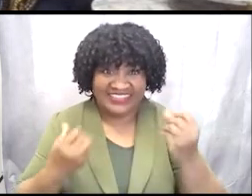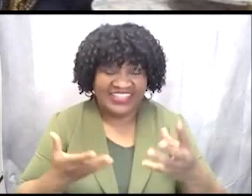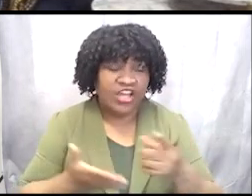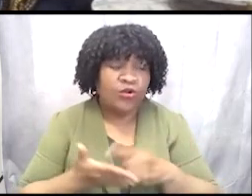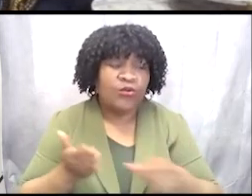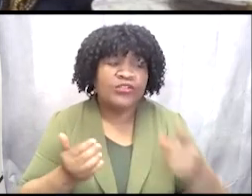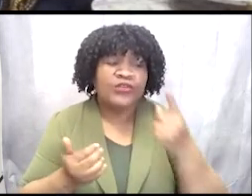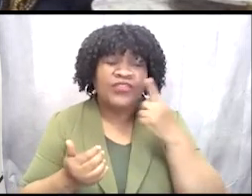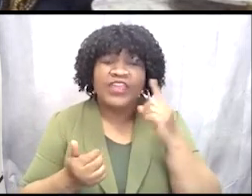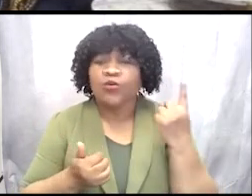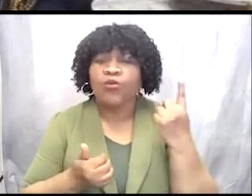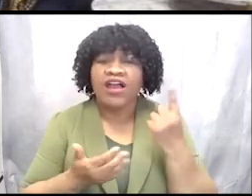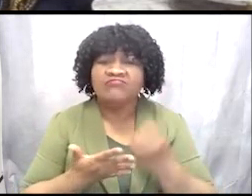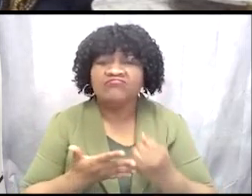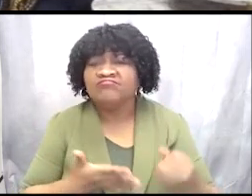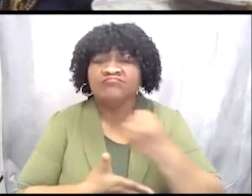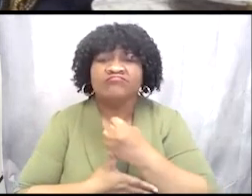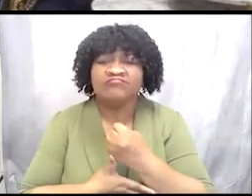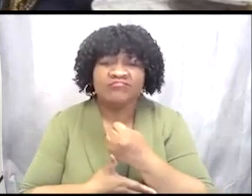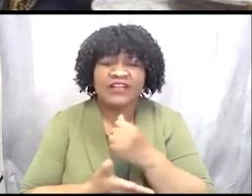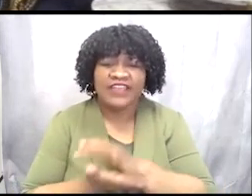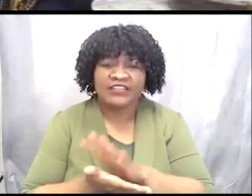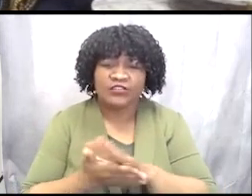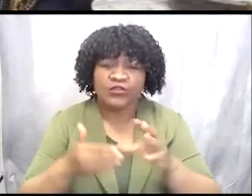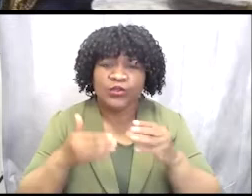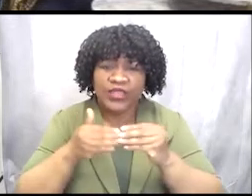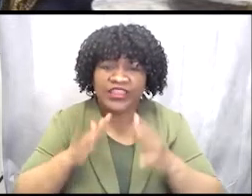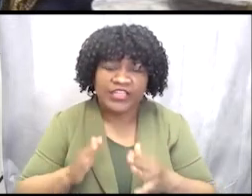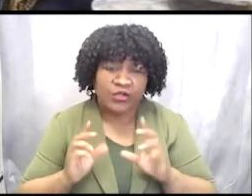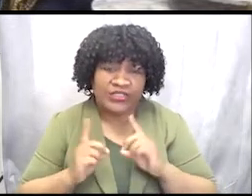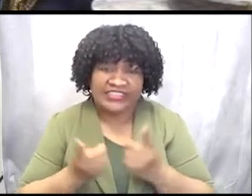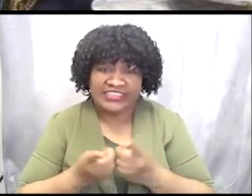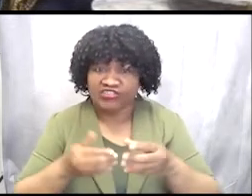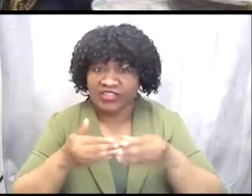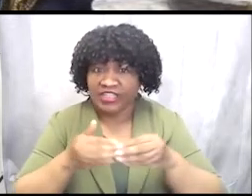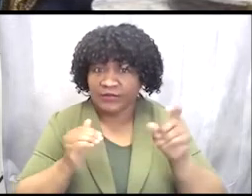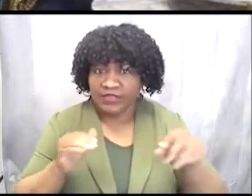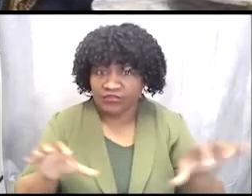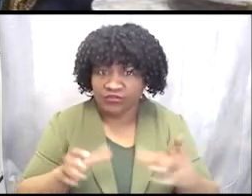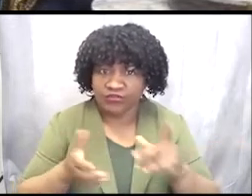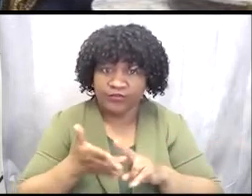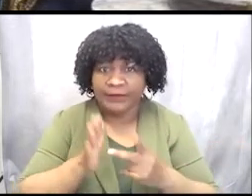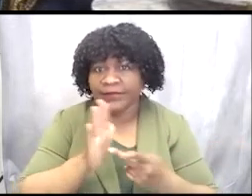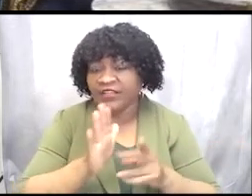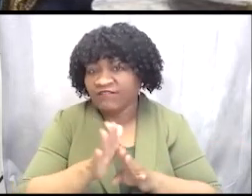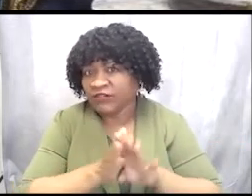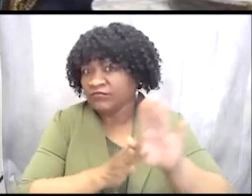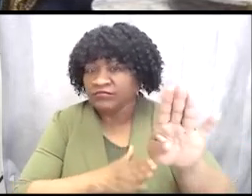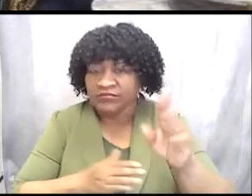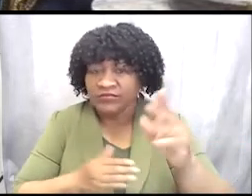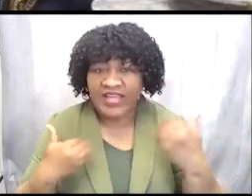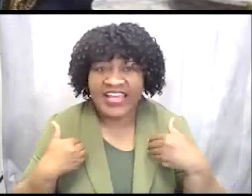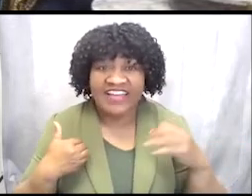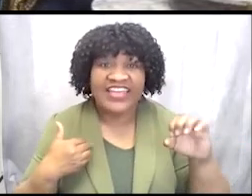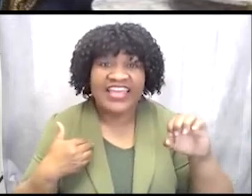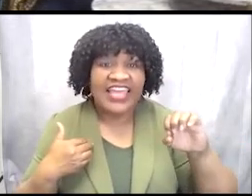what do you suggest is one step a school leader or a district leader should do to make meaningful progress towards equity in school communities?